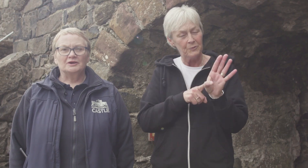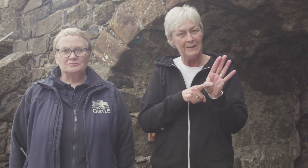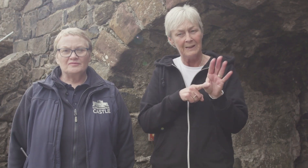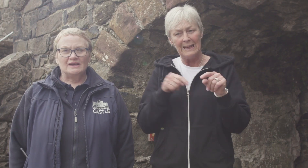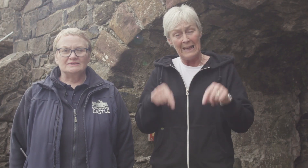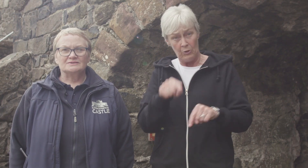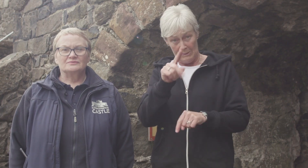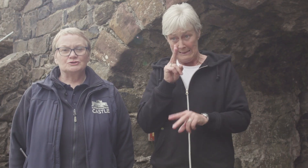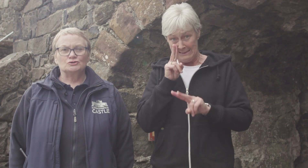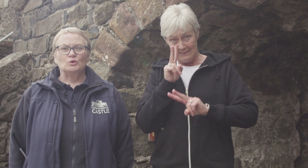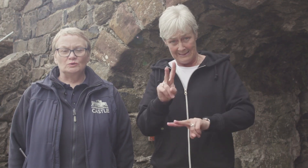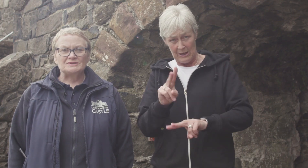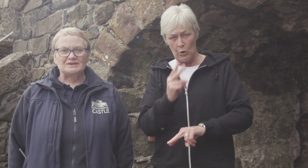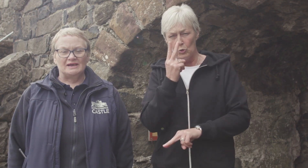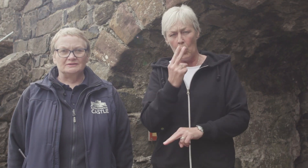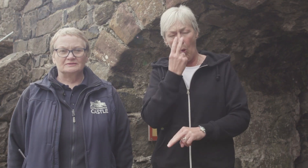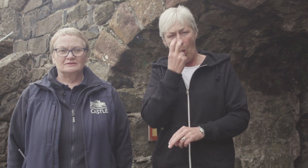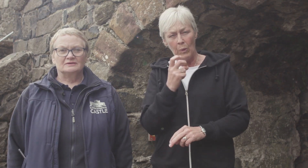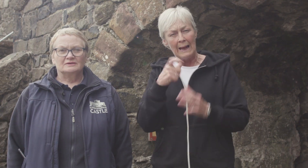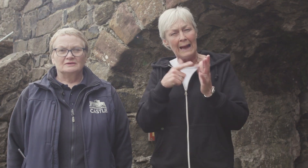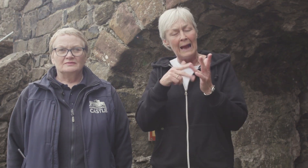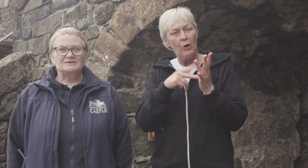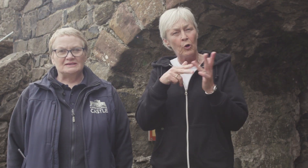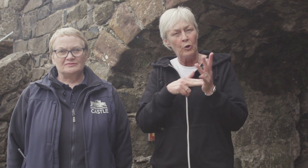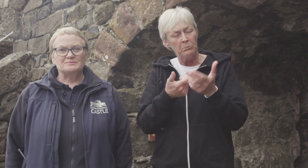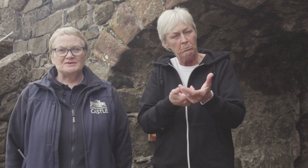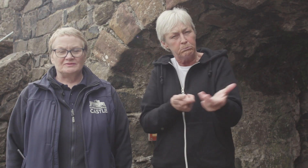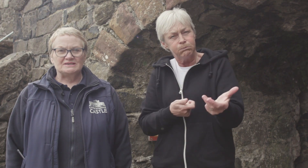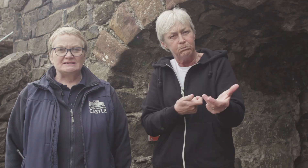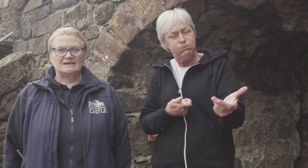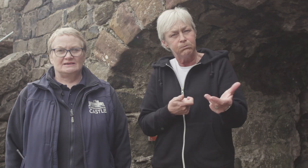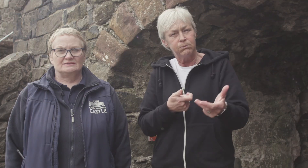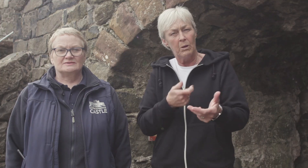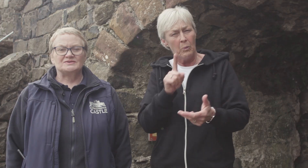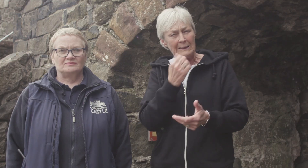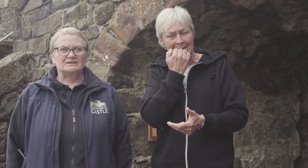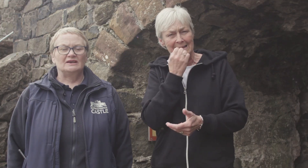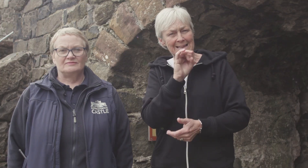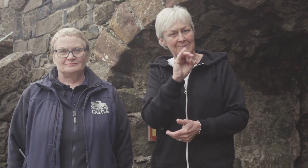Here you will find the two oldest cannon that date from 1710, 1711.